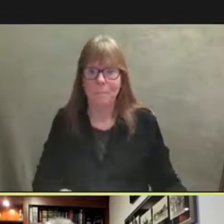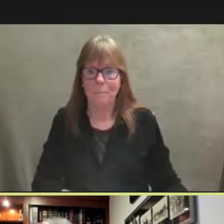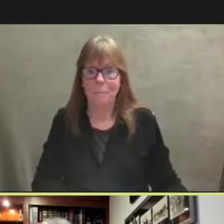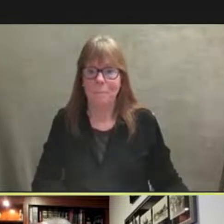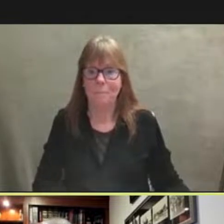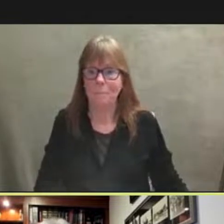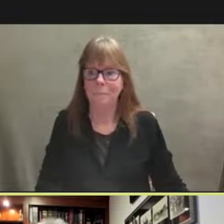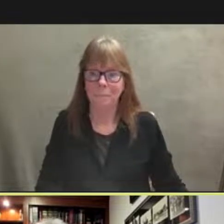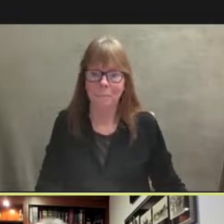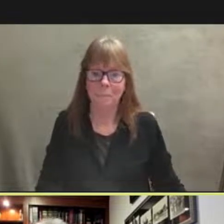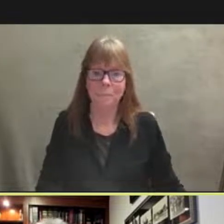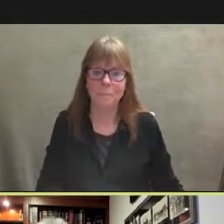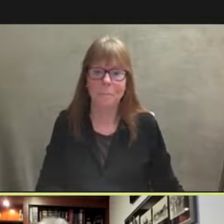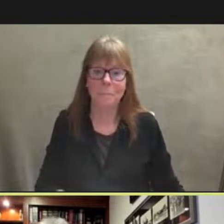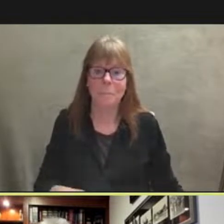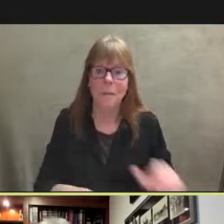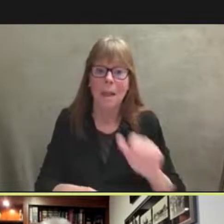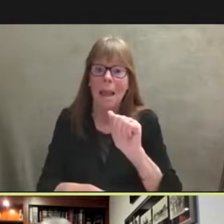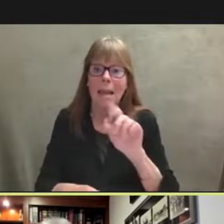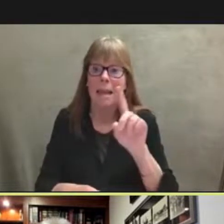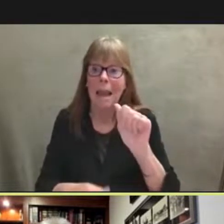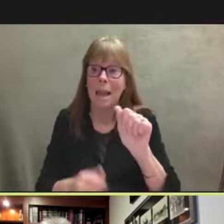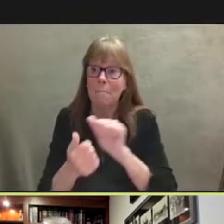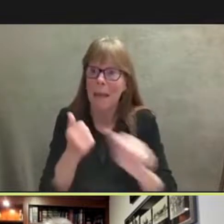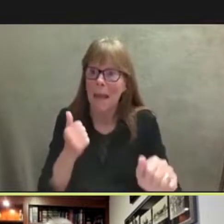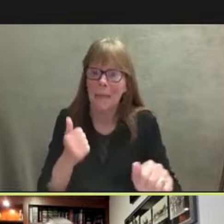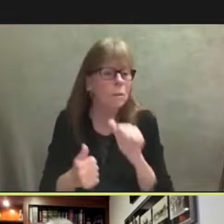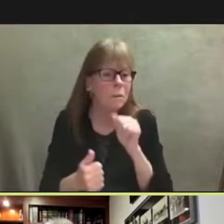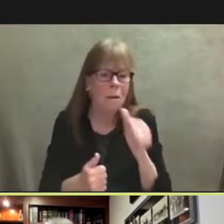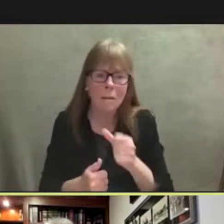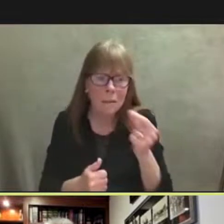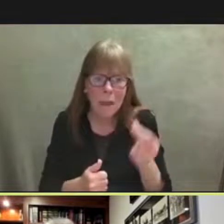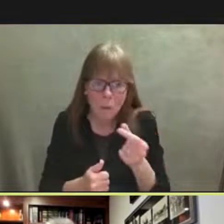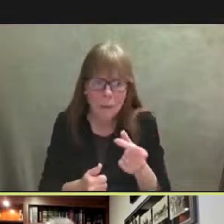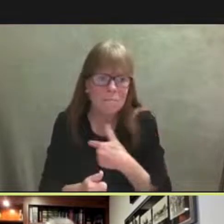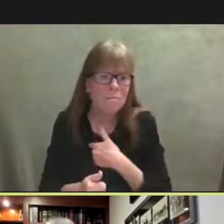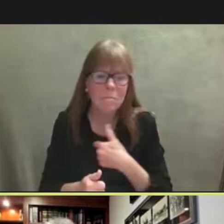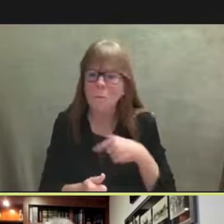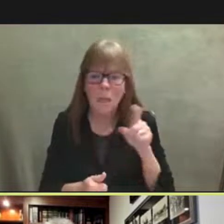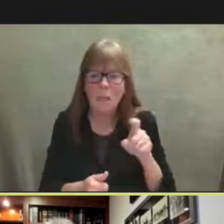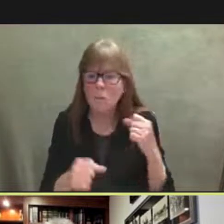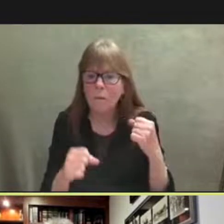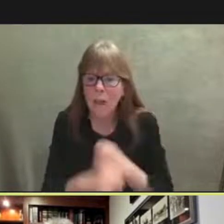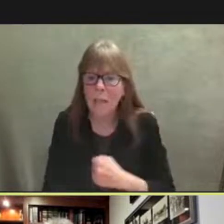The passage of the ADA was not guaranteed. We had to fight for it, mobilizing the able